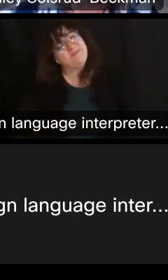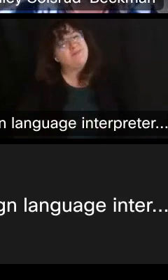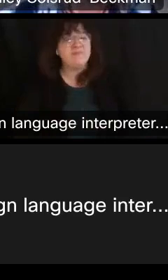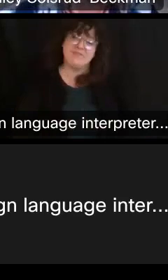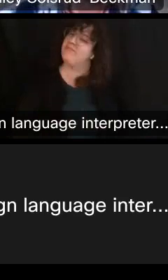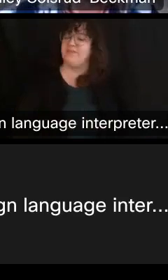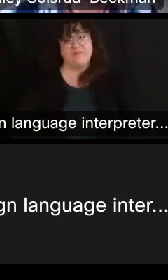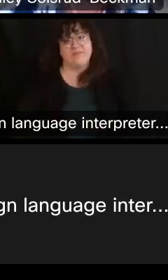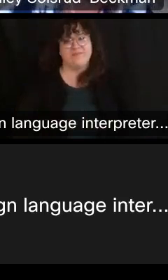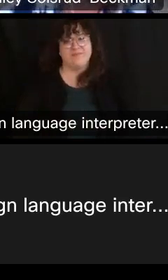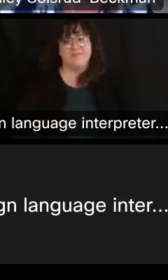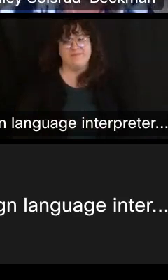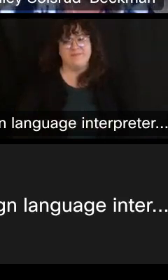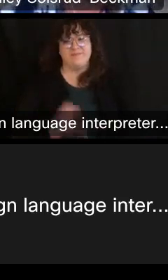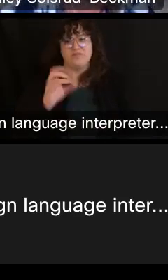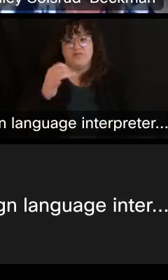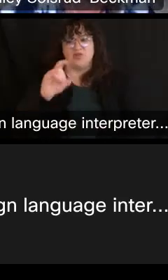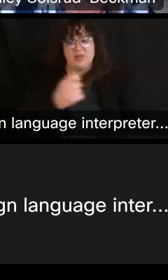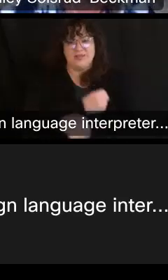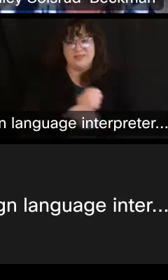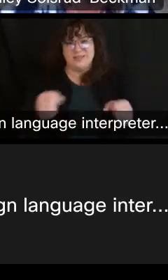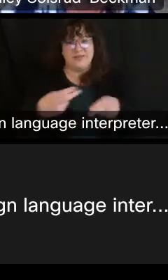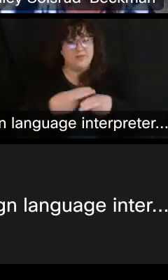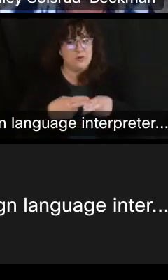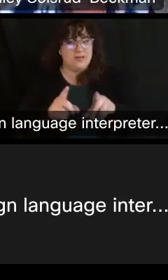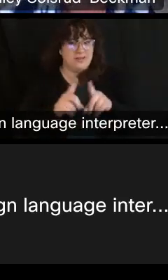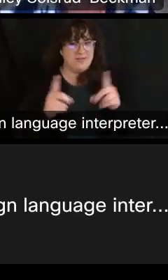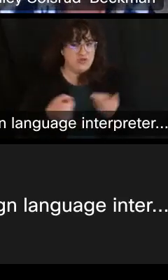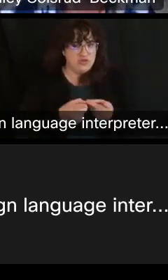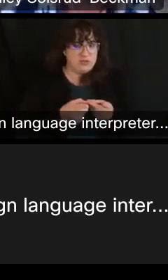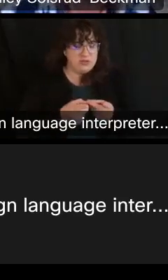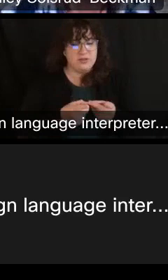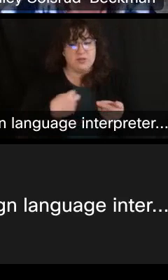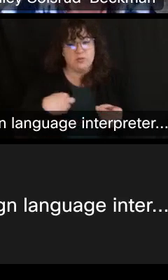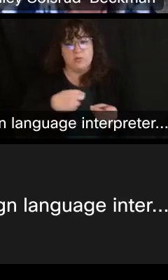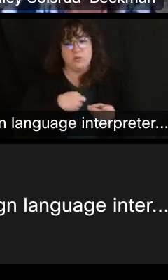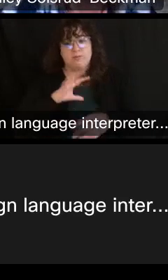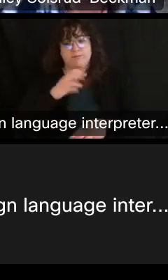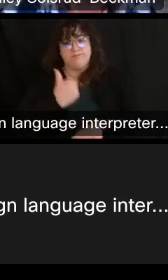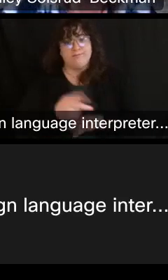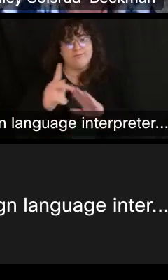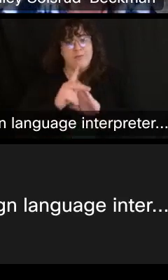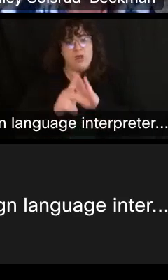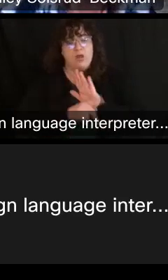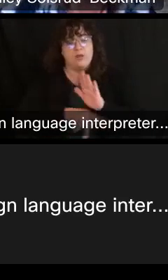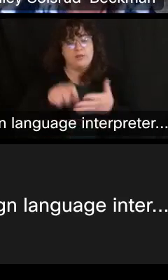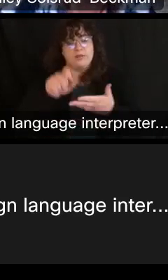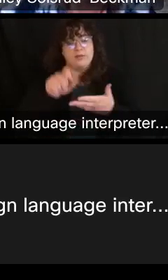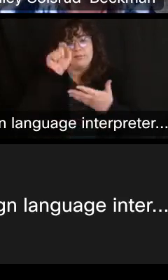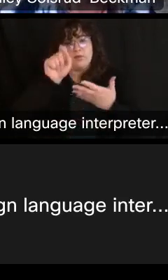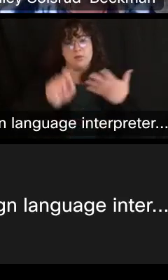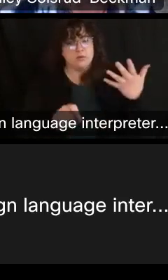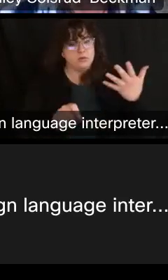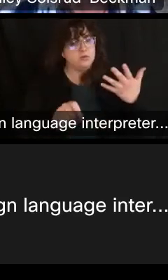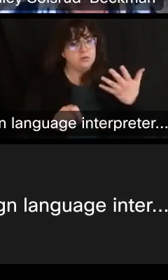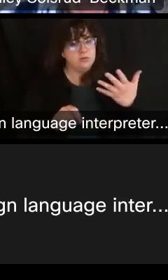the Child Safety and Permanency Division issued a policy bulletin that covers this topic in depth,